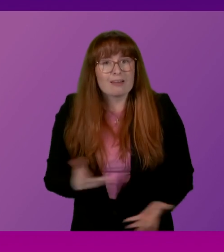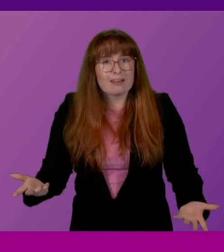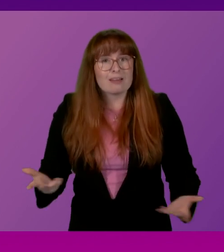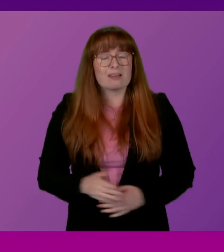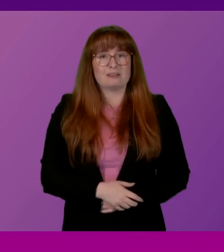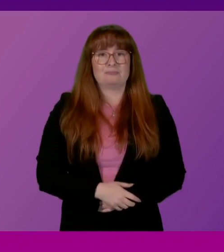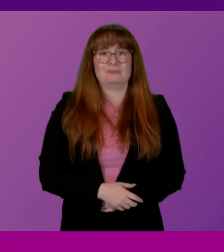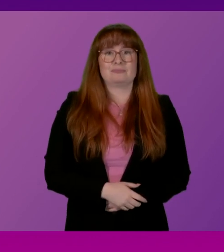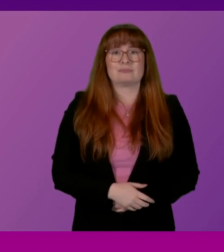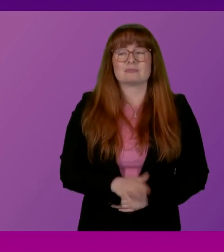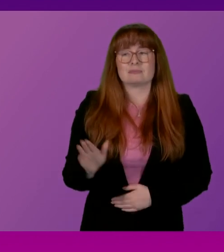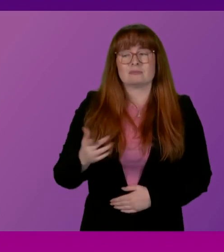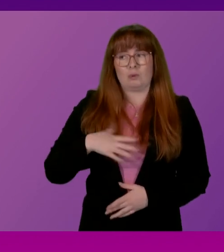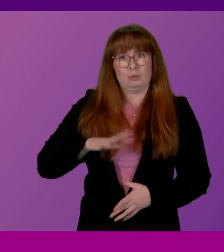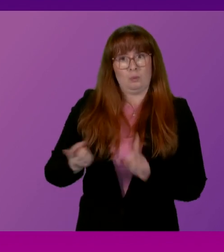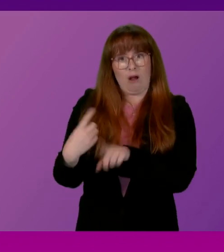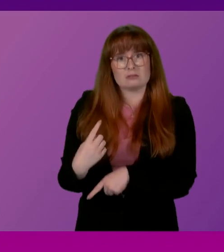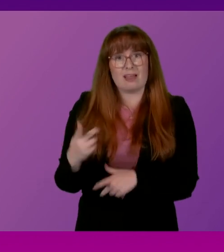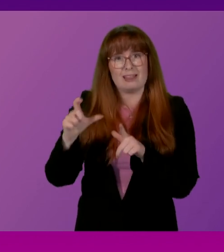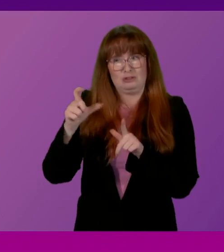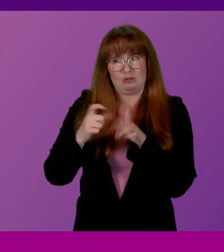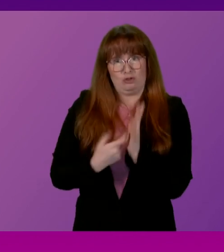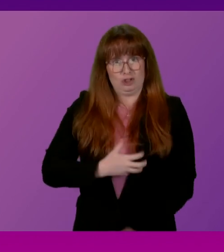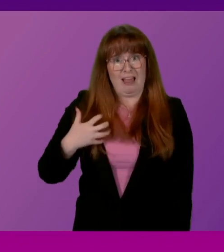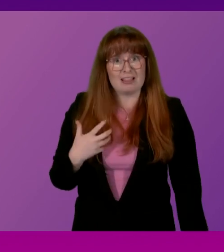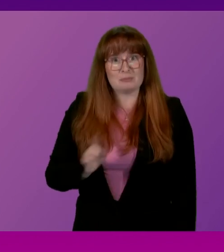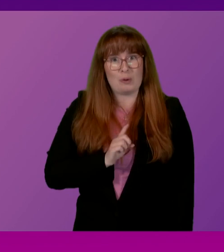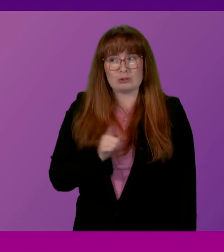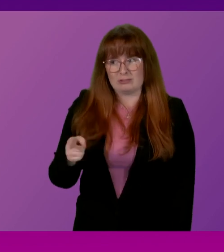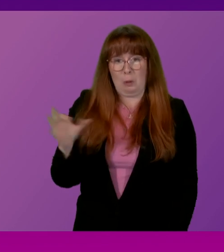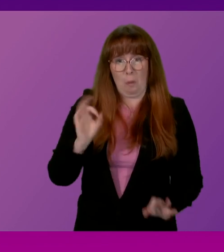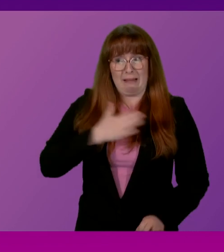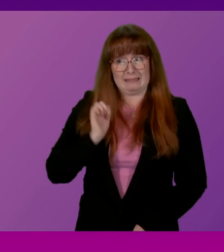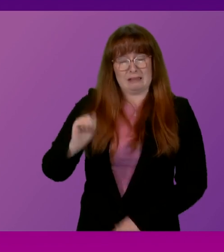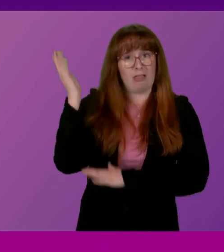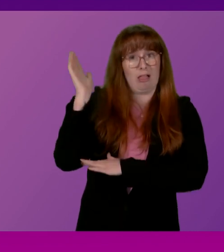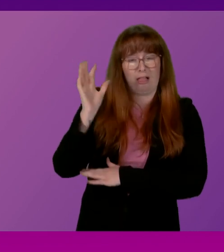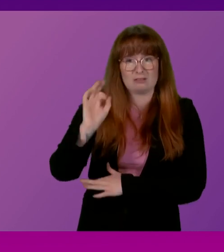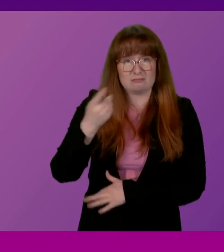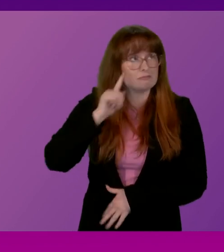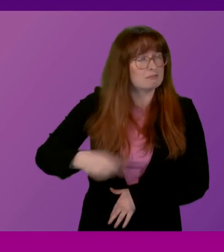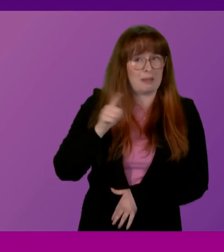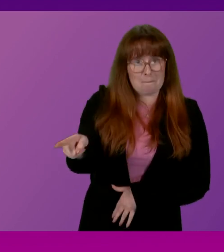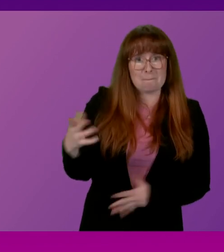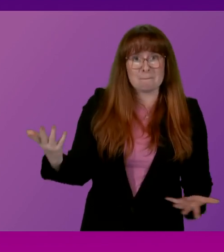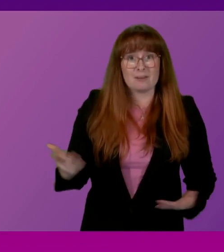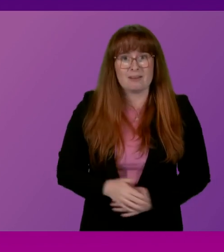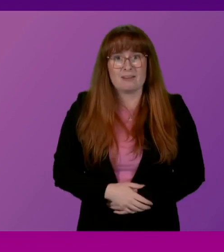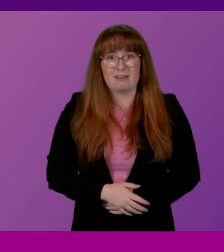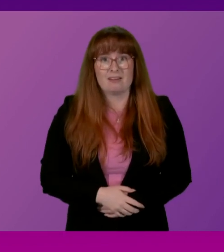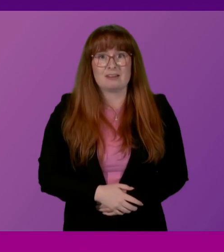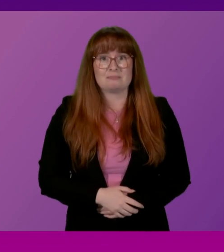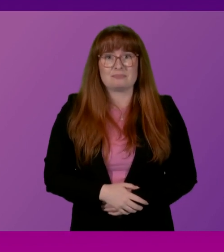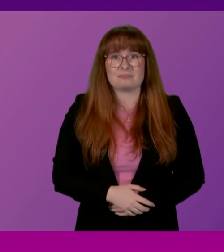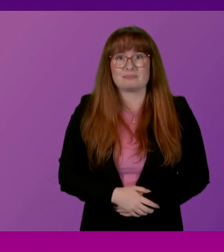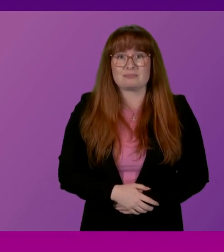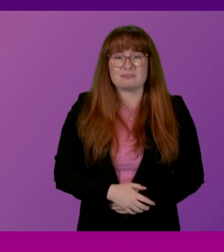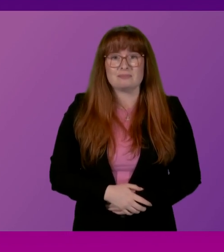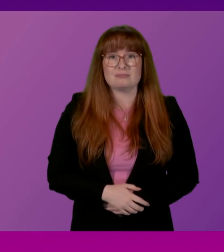I think that Douglas Ross is just jealous because nobody likes the sound of his voice.